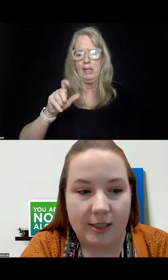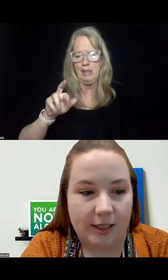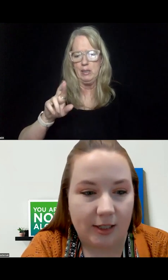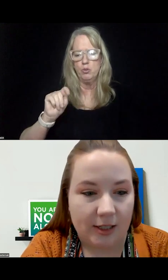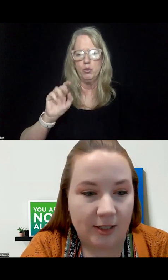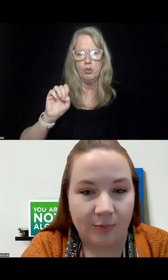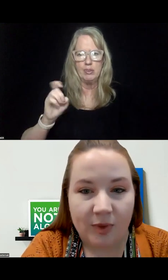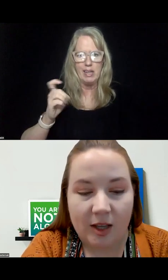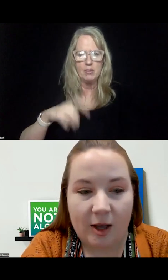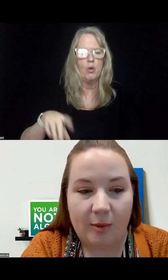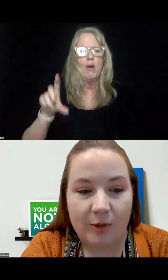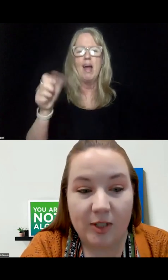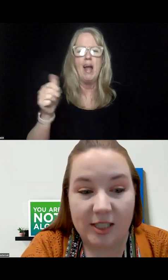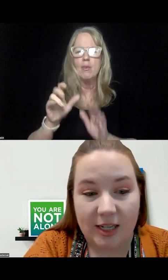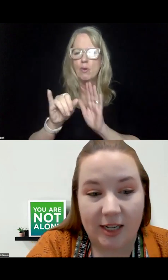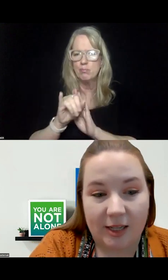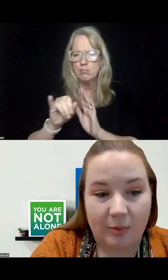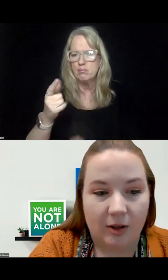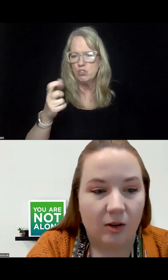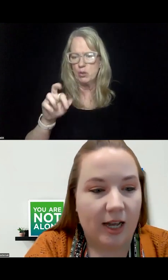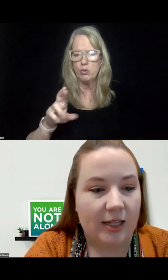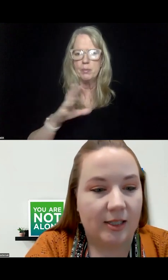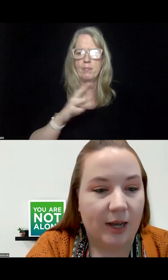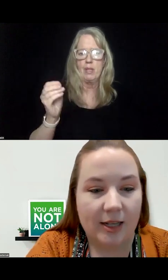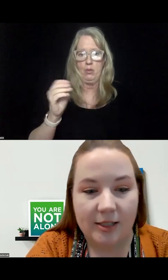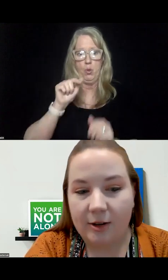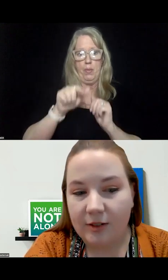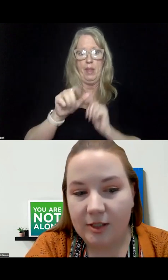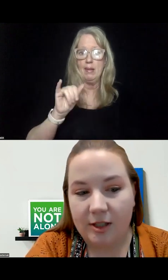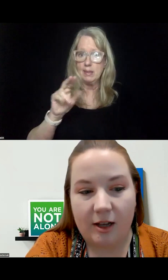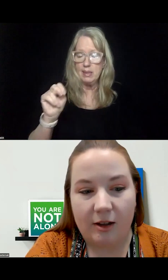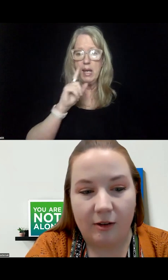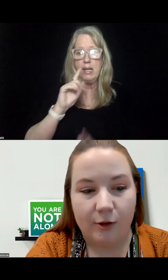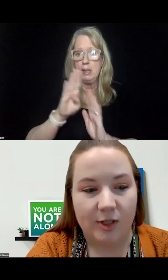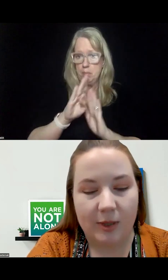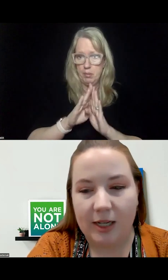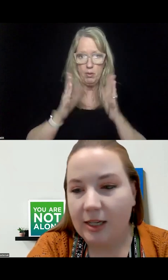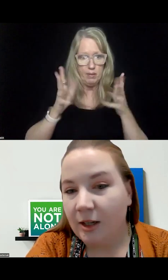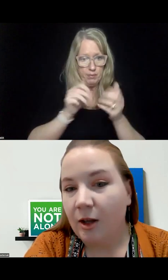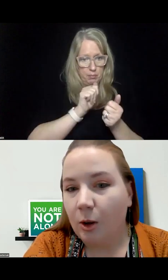IDENTITIES. THIS BILL PASSED OUT OF THE FIRST COMMITTEE AND